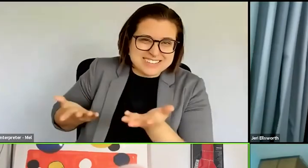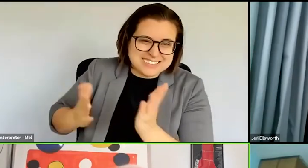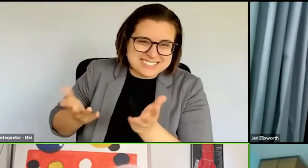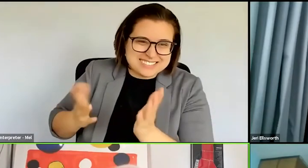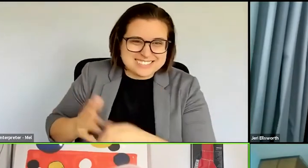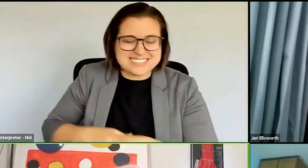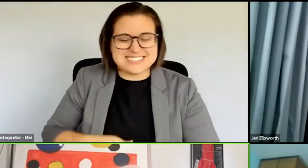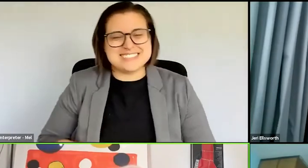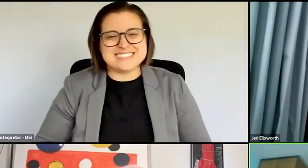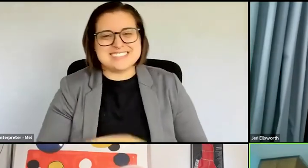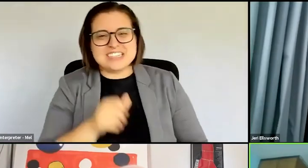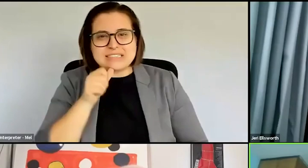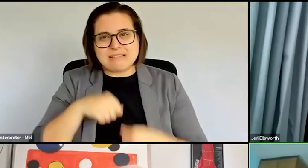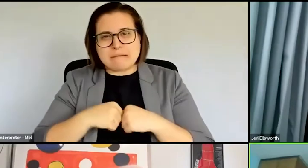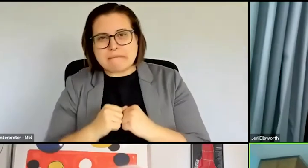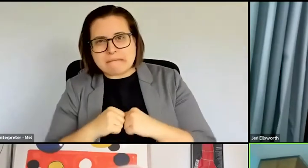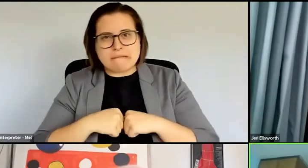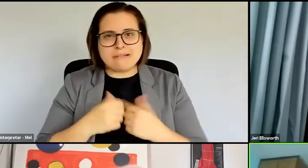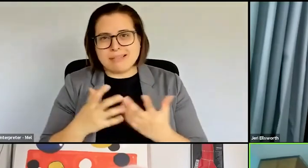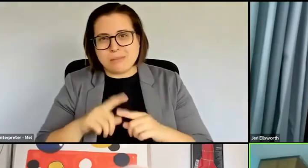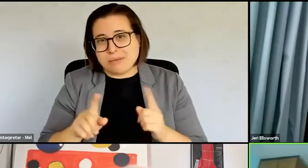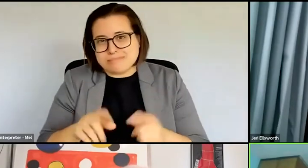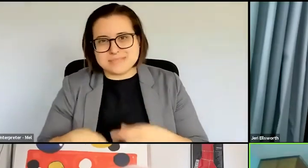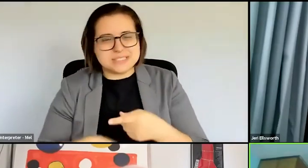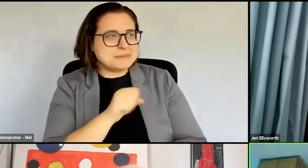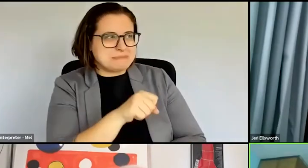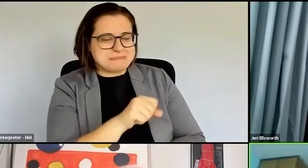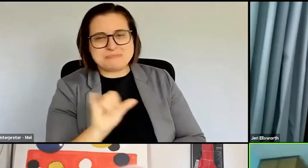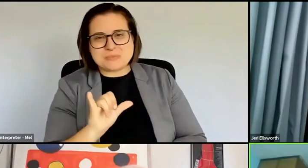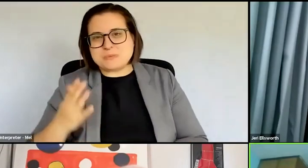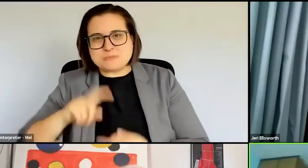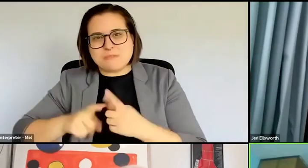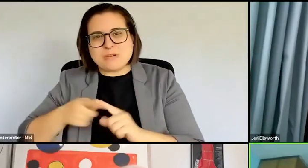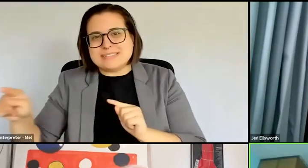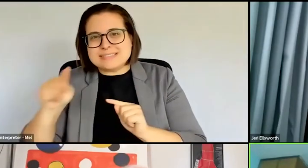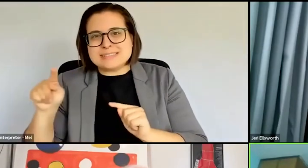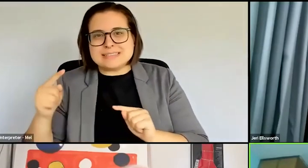and a lot of my friends actually you know might have you know, that there's patents